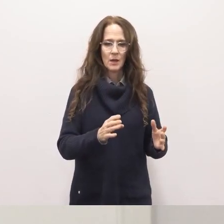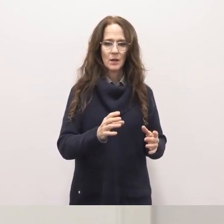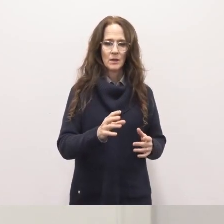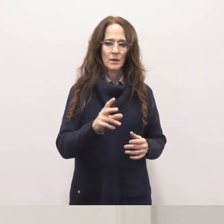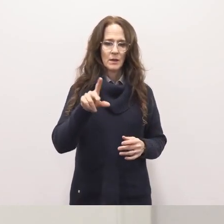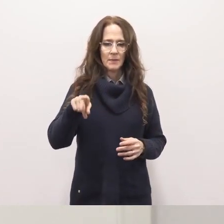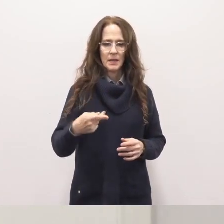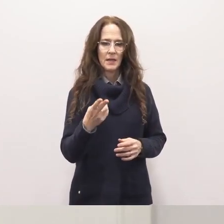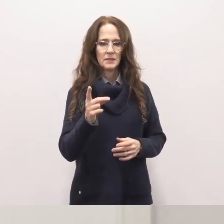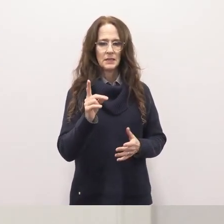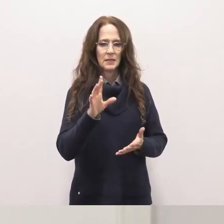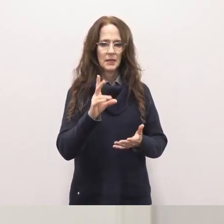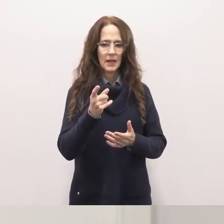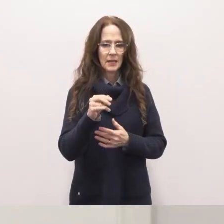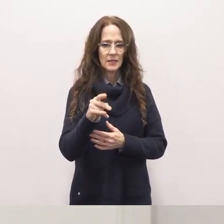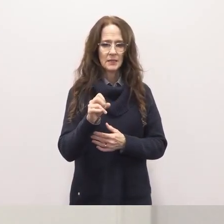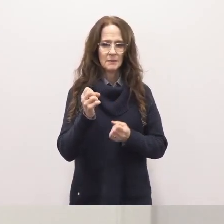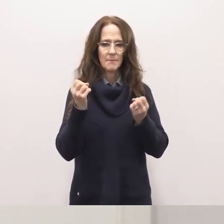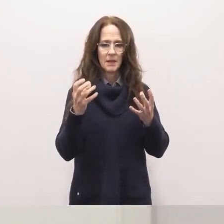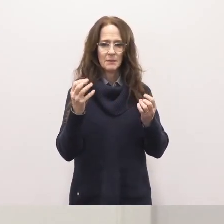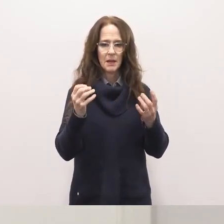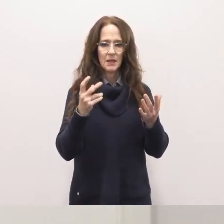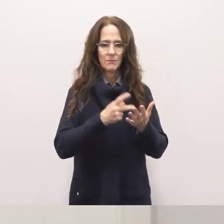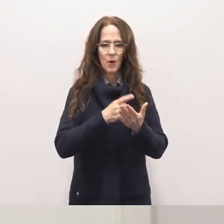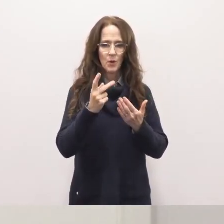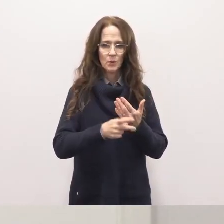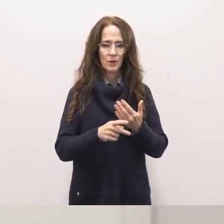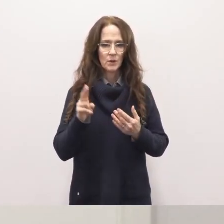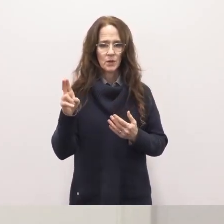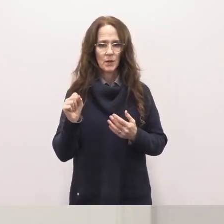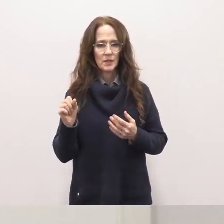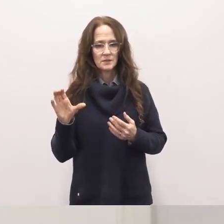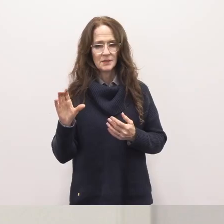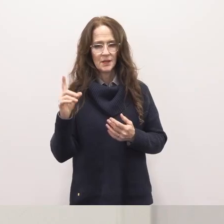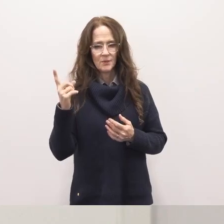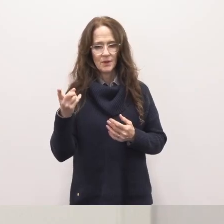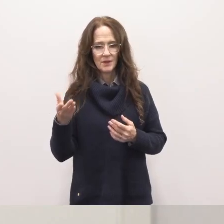from a number of programs, USC being one of them,